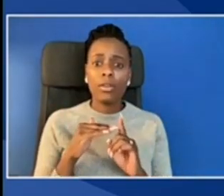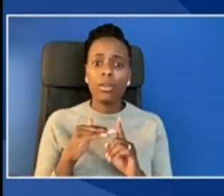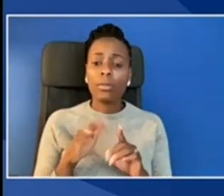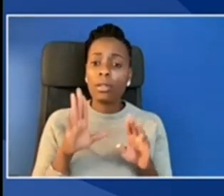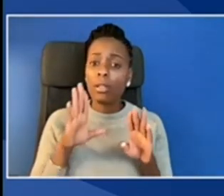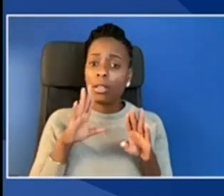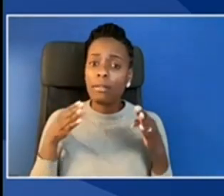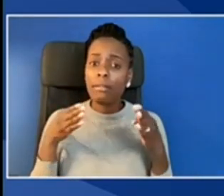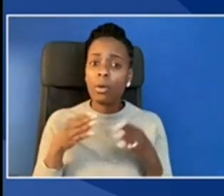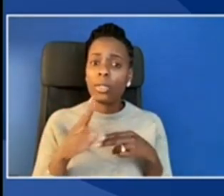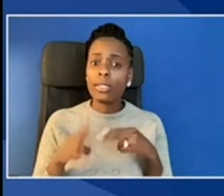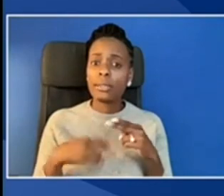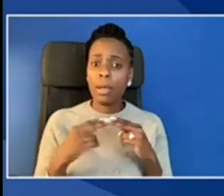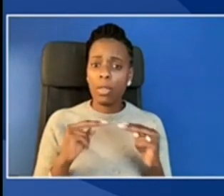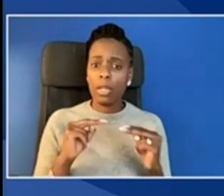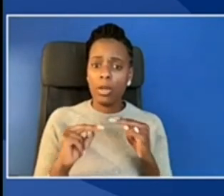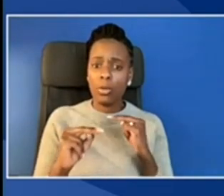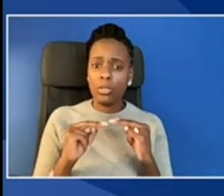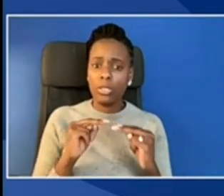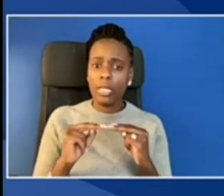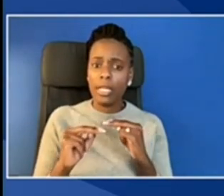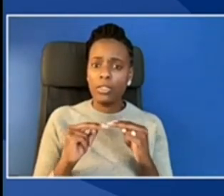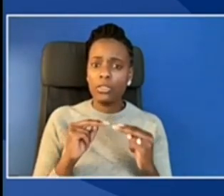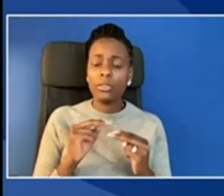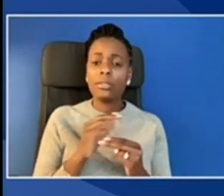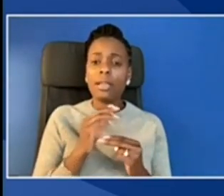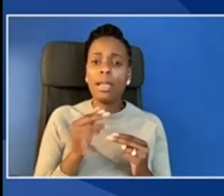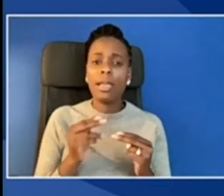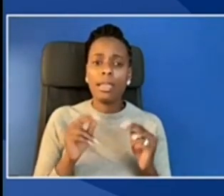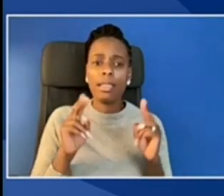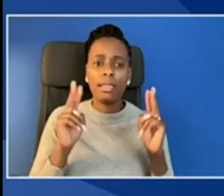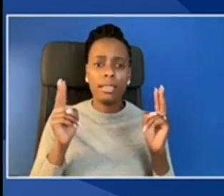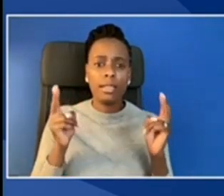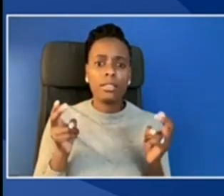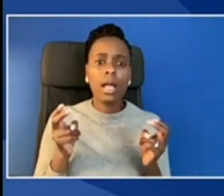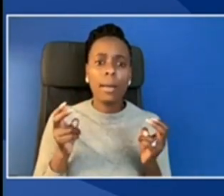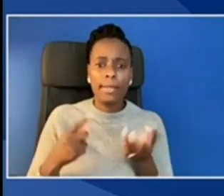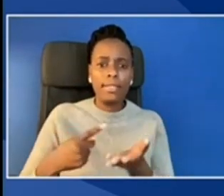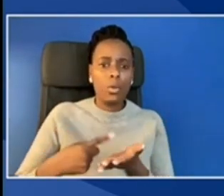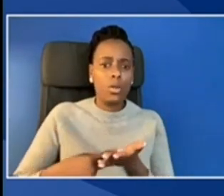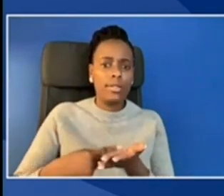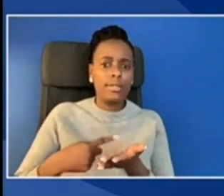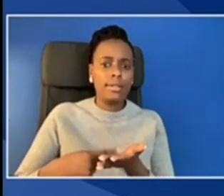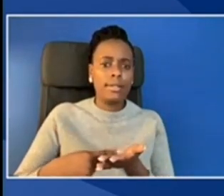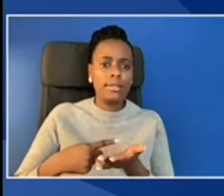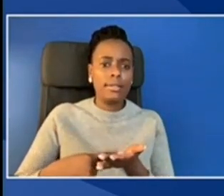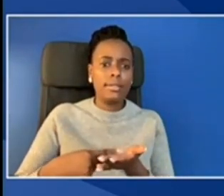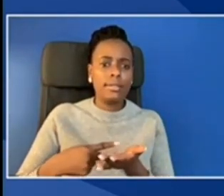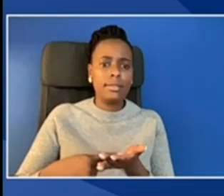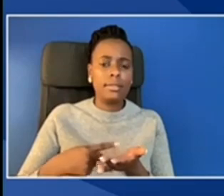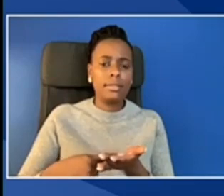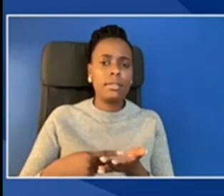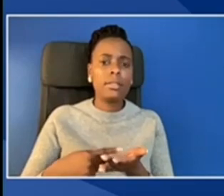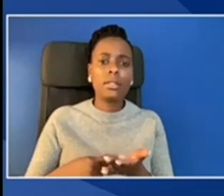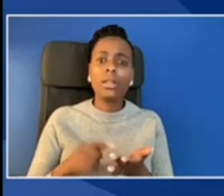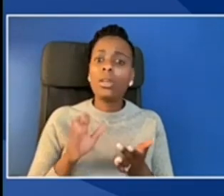these negotiations and the topics that we are discussing. So although all your information is